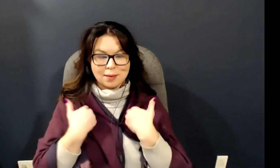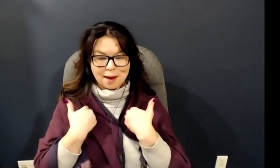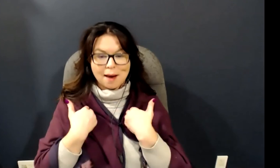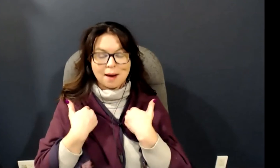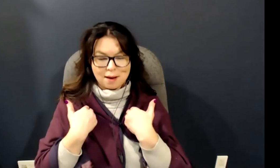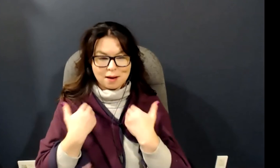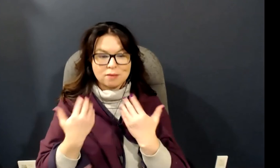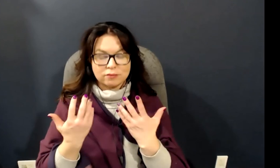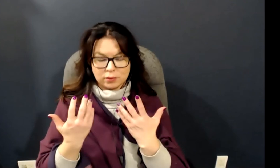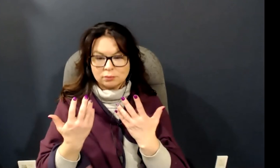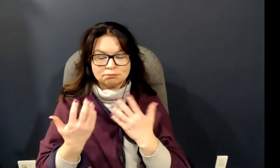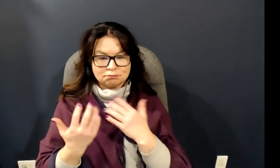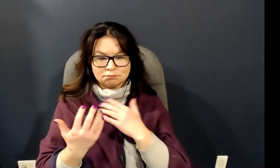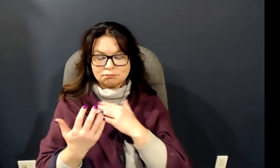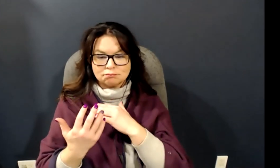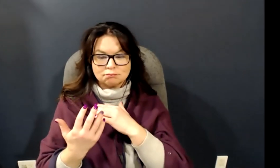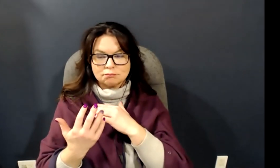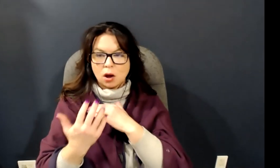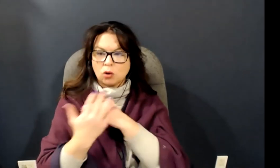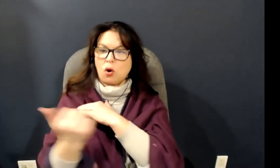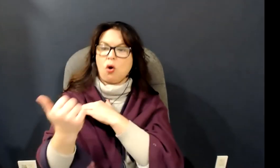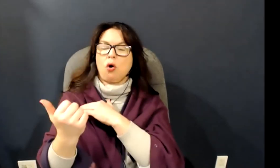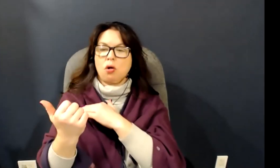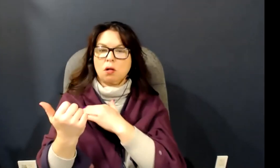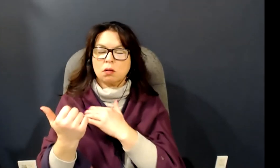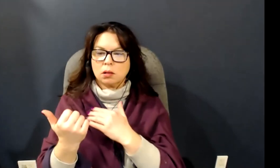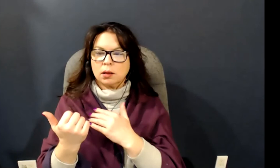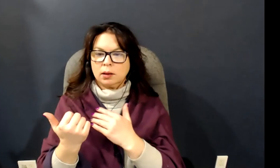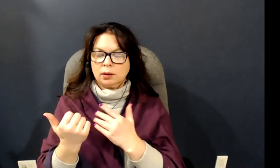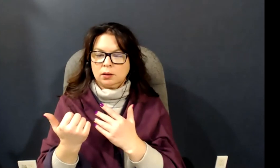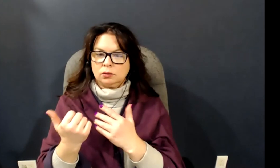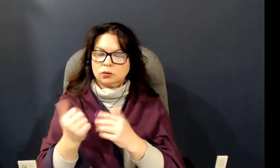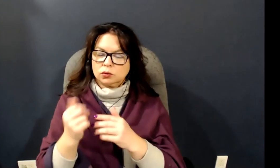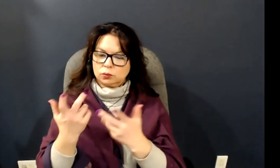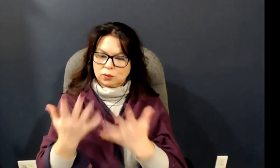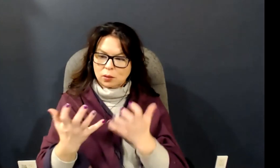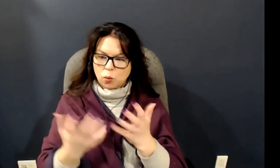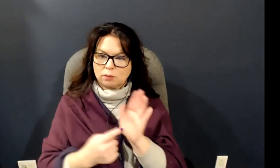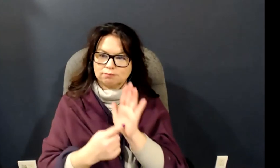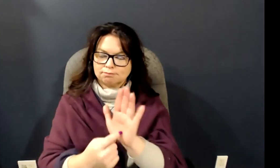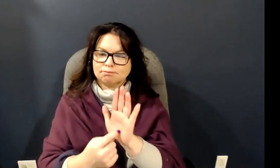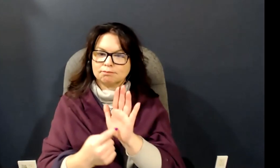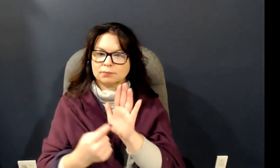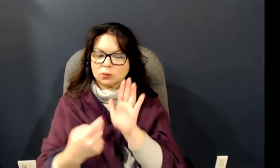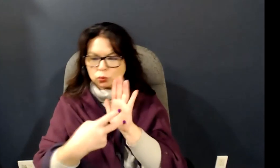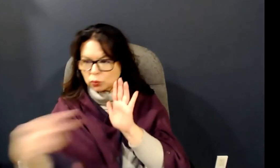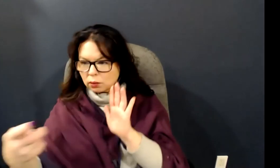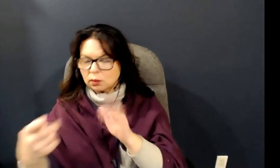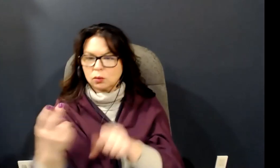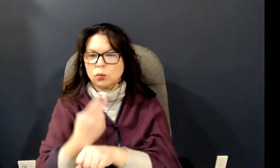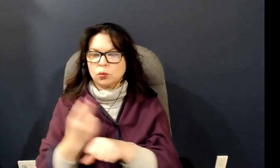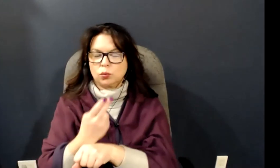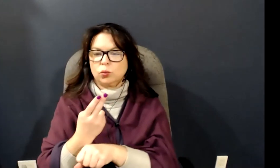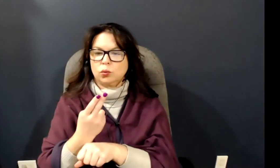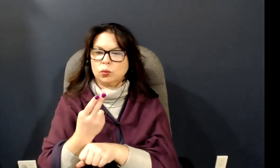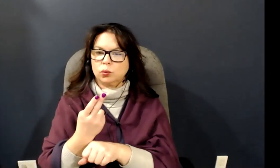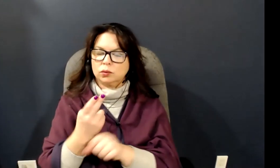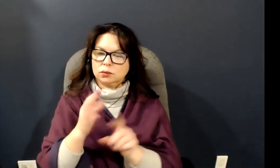but they don't come out on the walls of museums or homes of people who might actually own